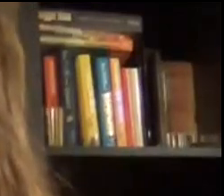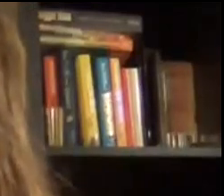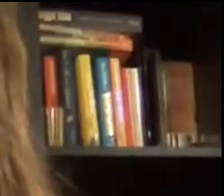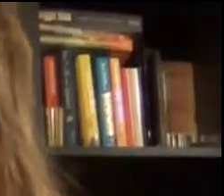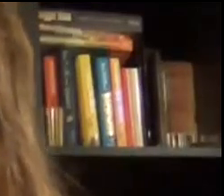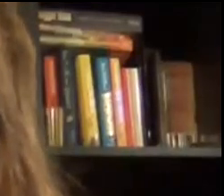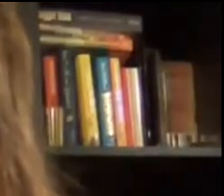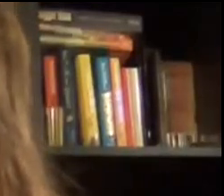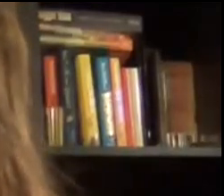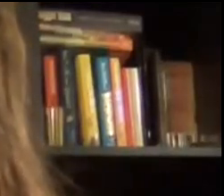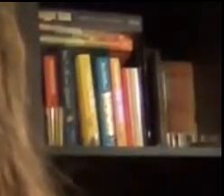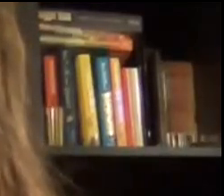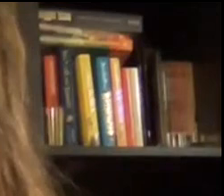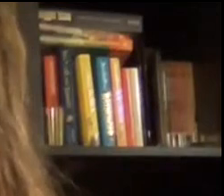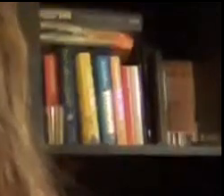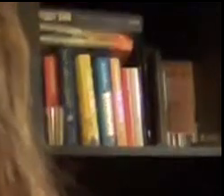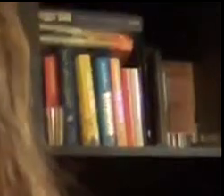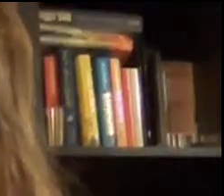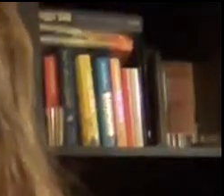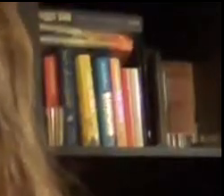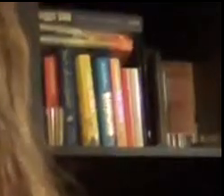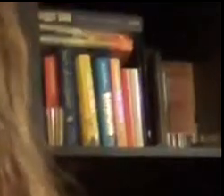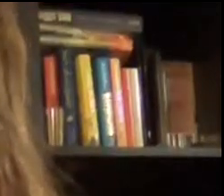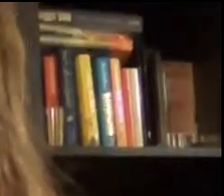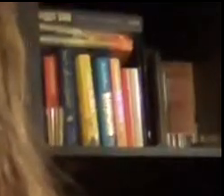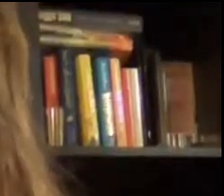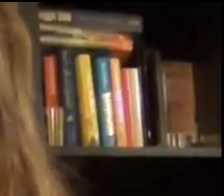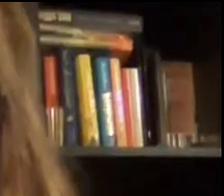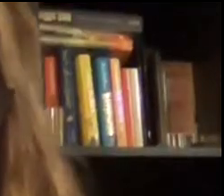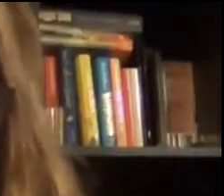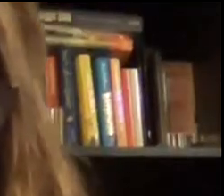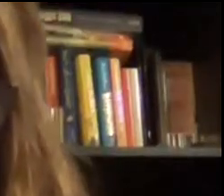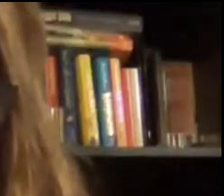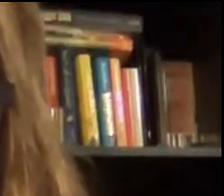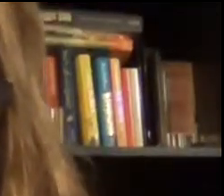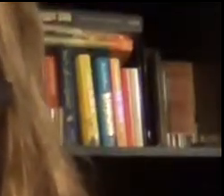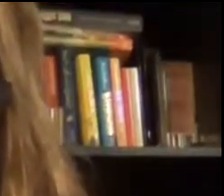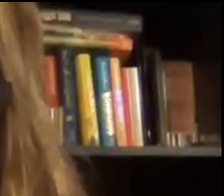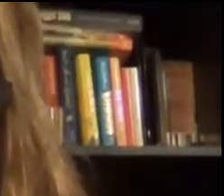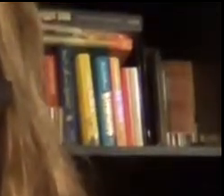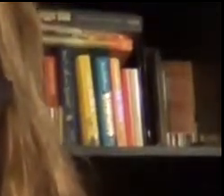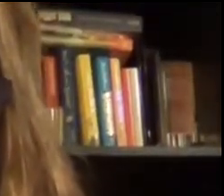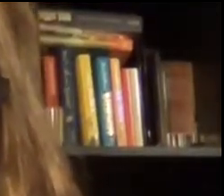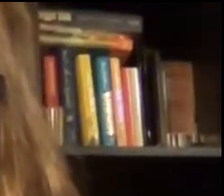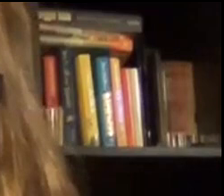If you look at high income country, most specific services, community support services for person with disabilities